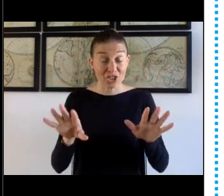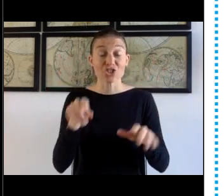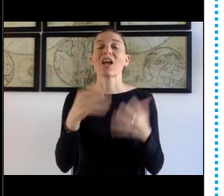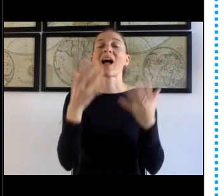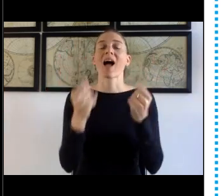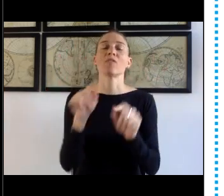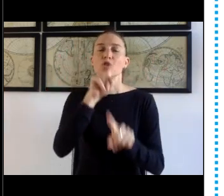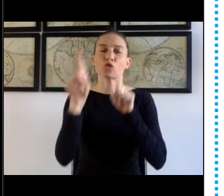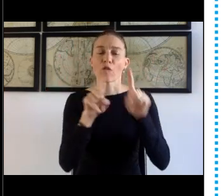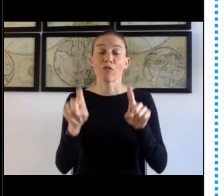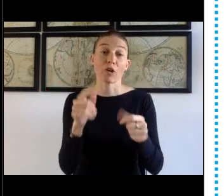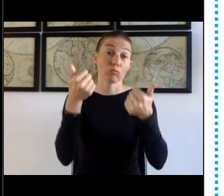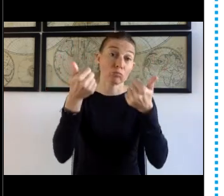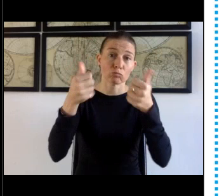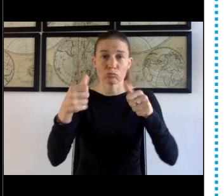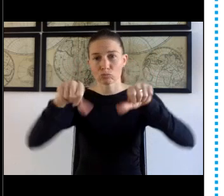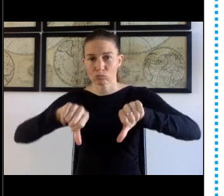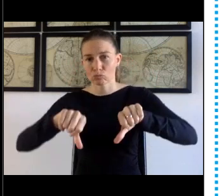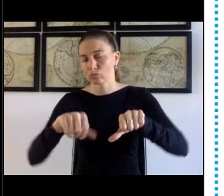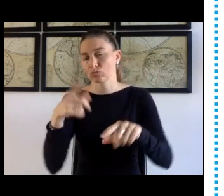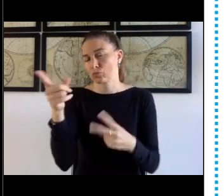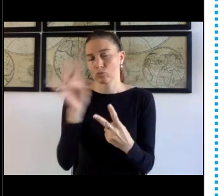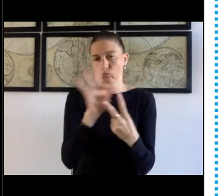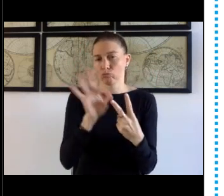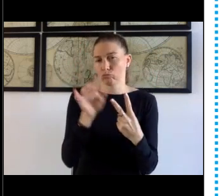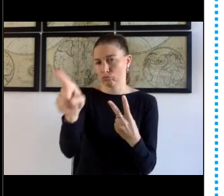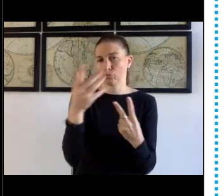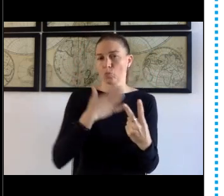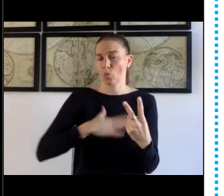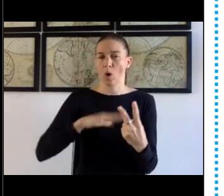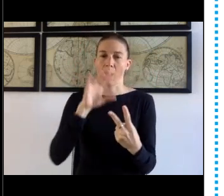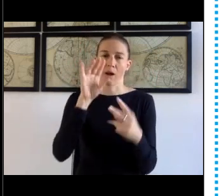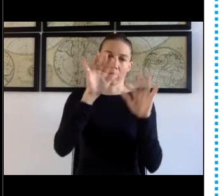Thank you very much to everyone and have a nice day.